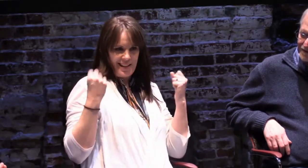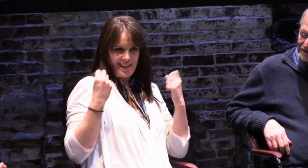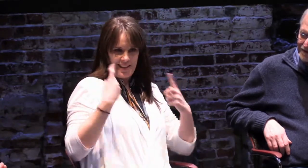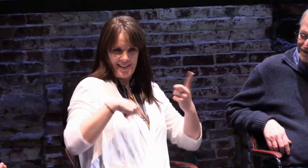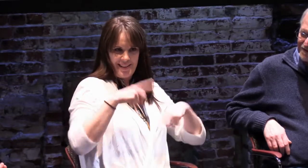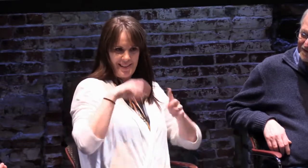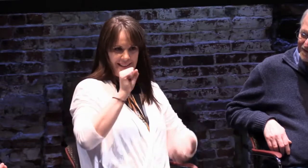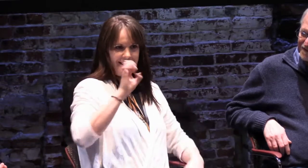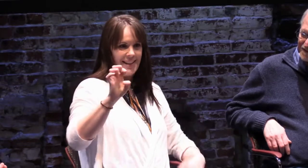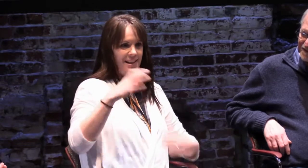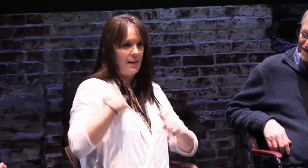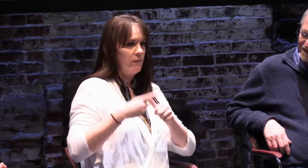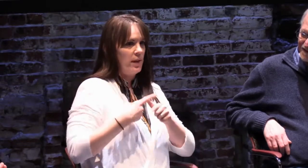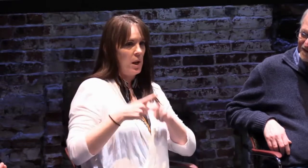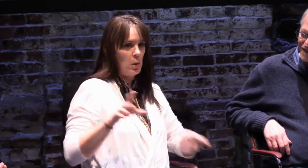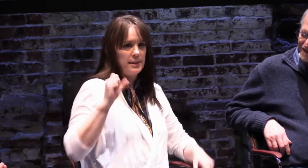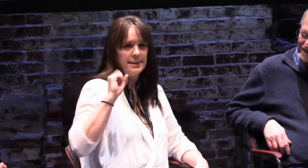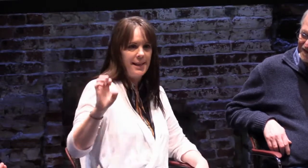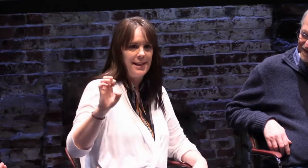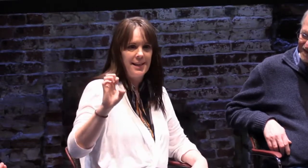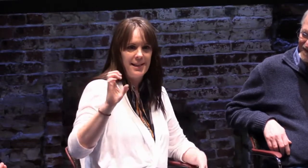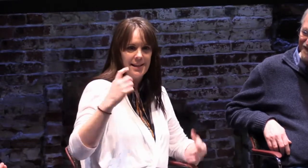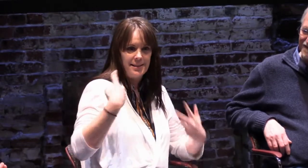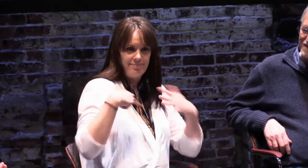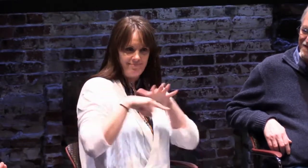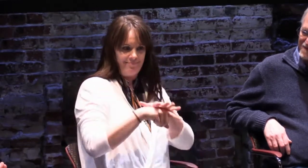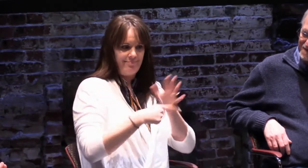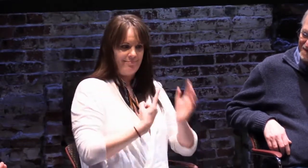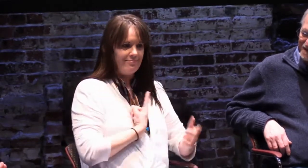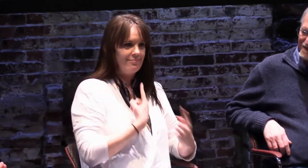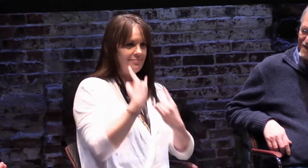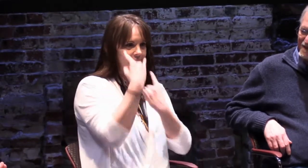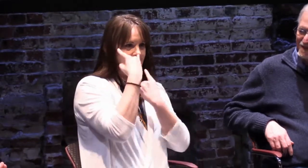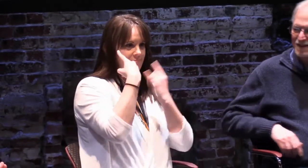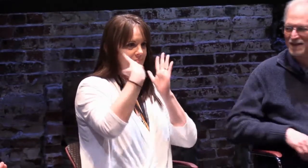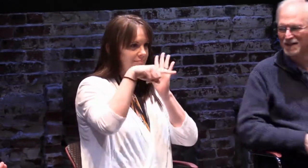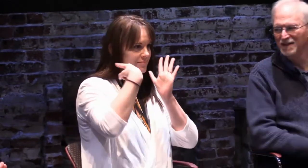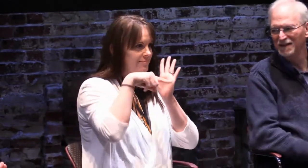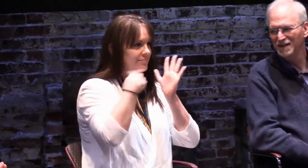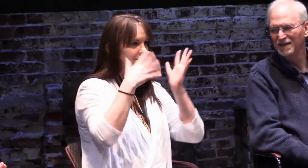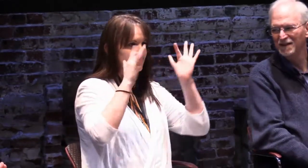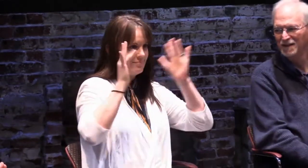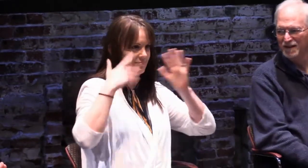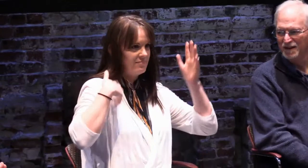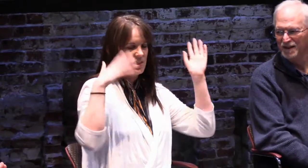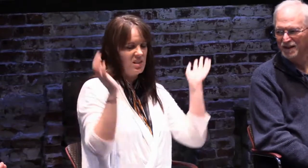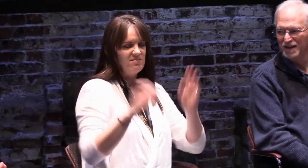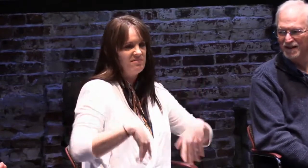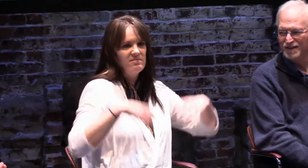where I was not initially accepted because of my signed production, my signed speech,